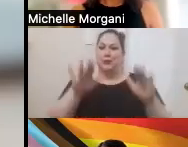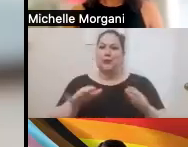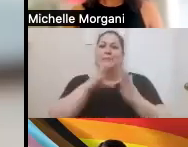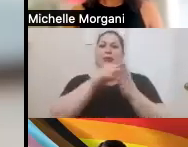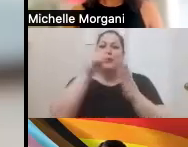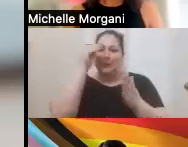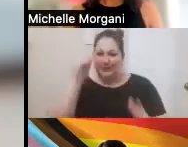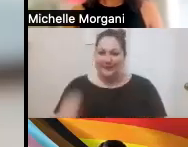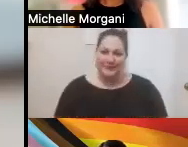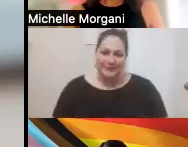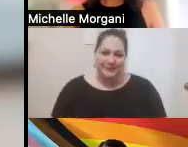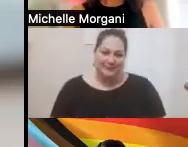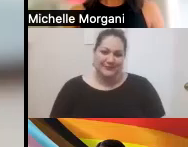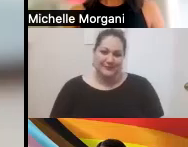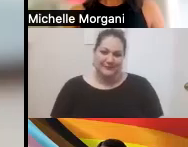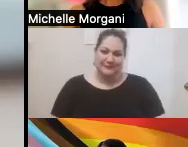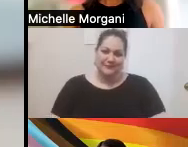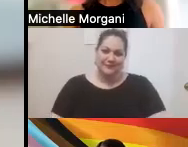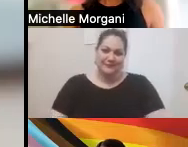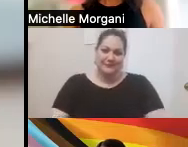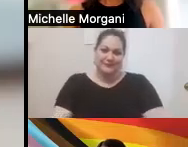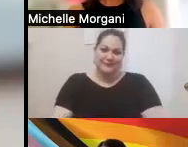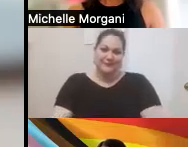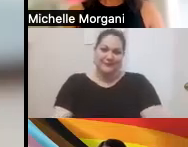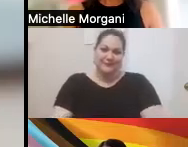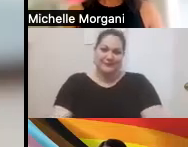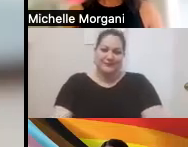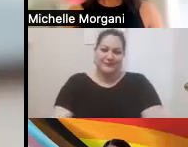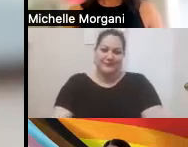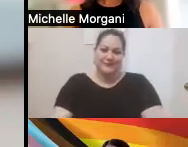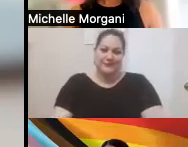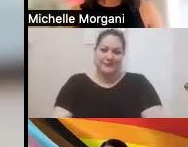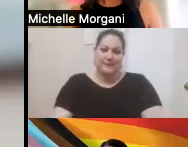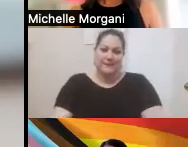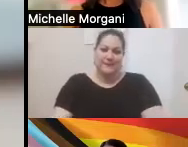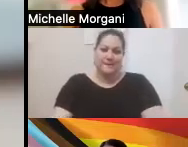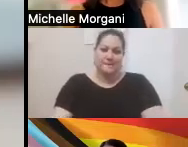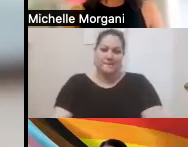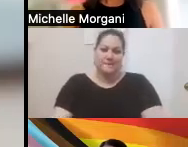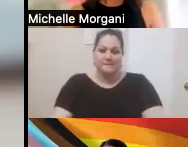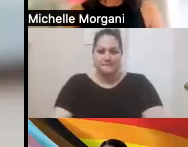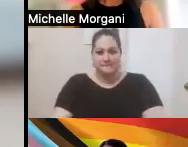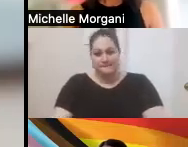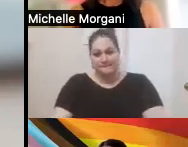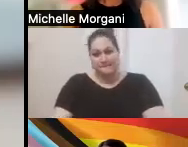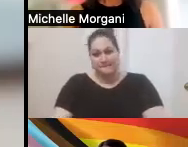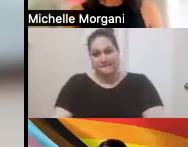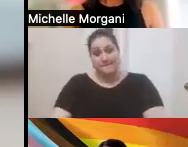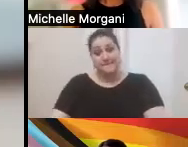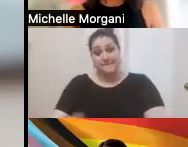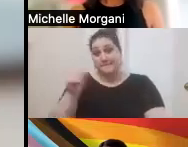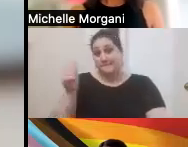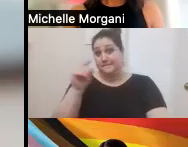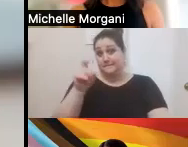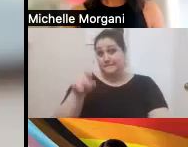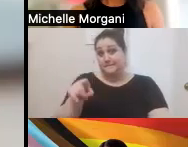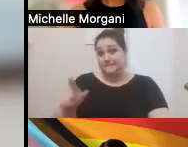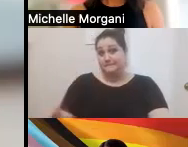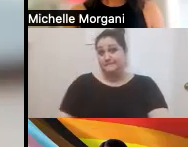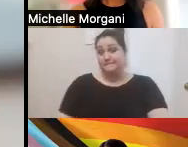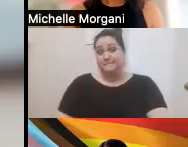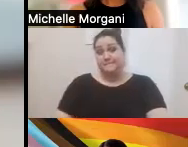Well, we're right on time